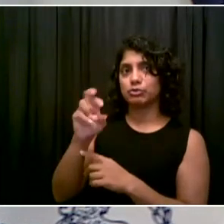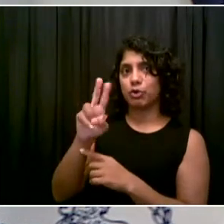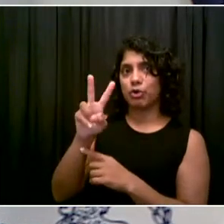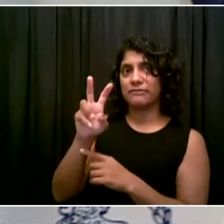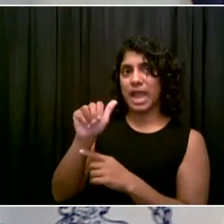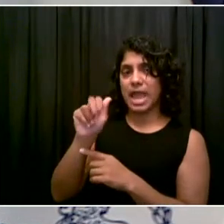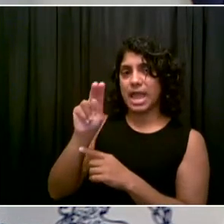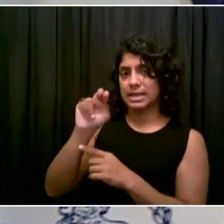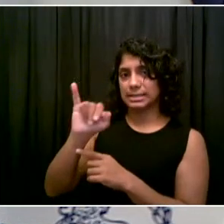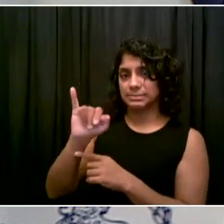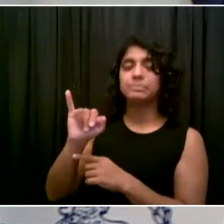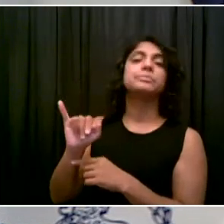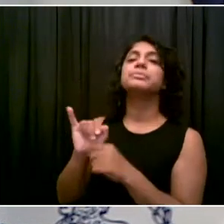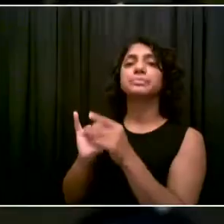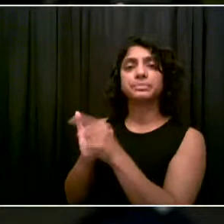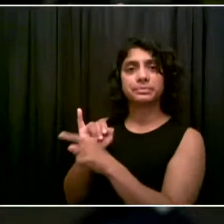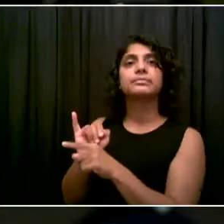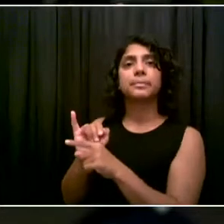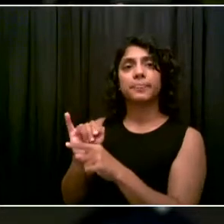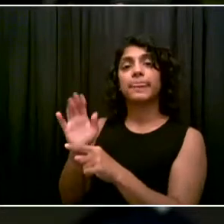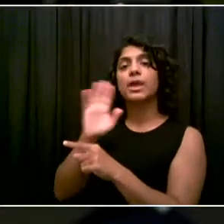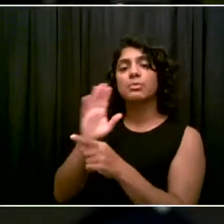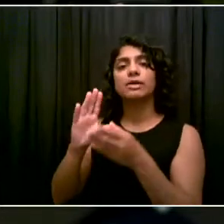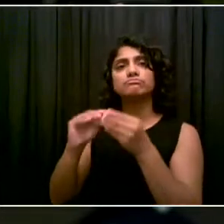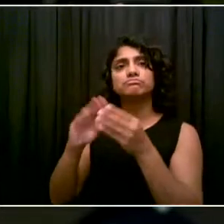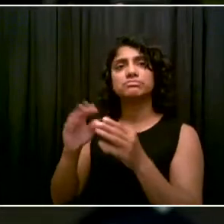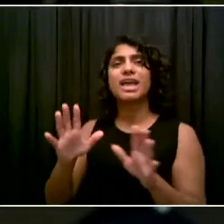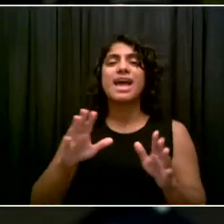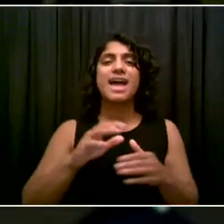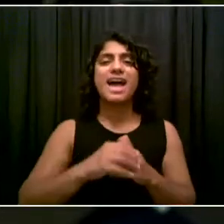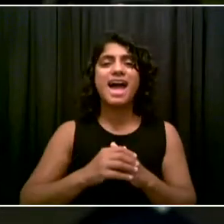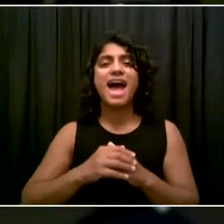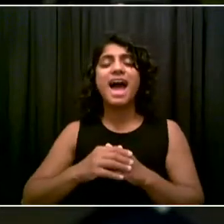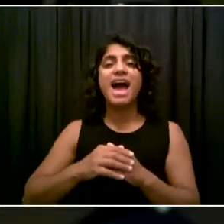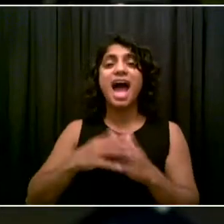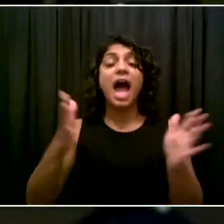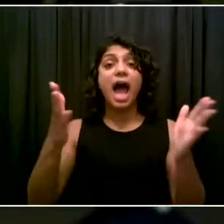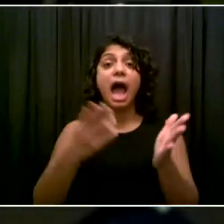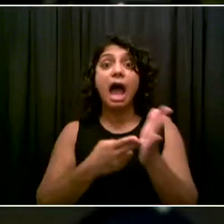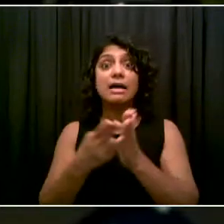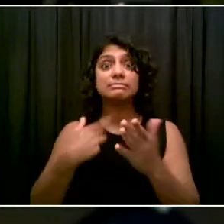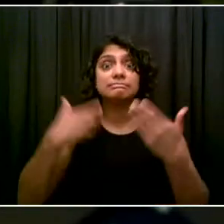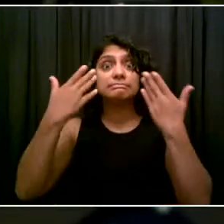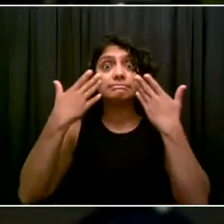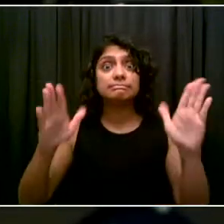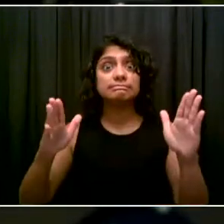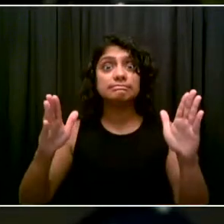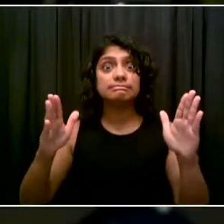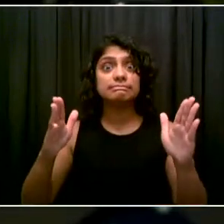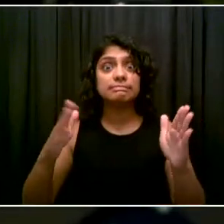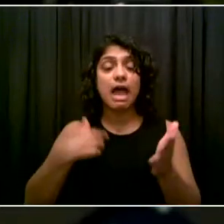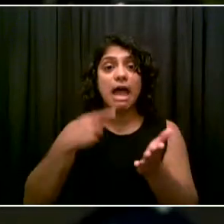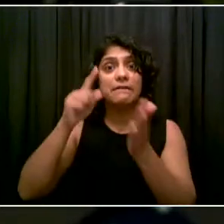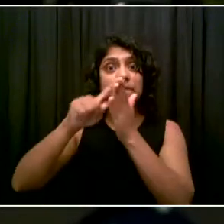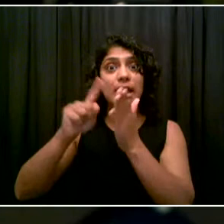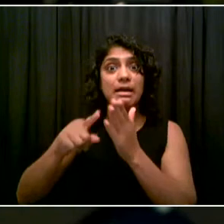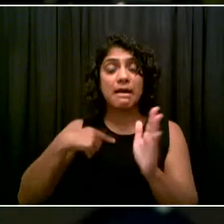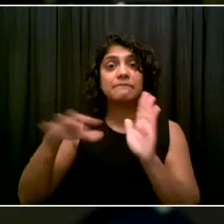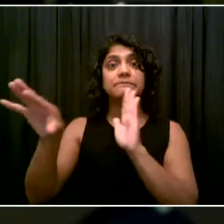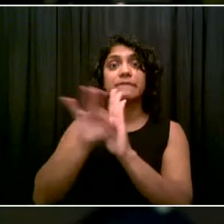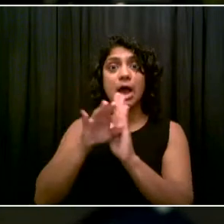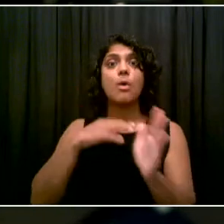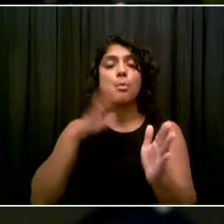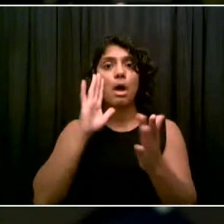QUESTION, WHAT